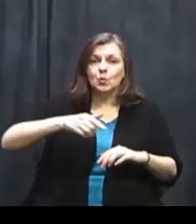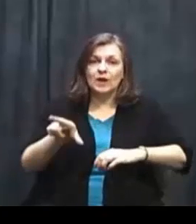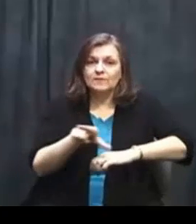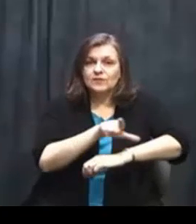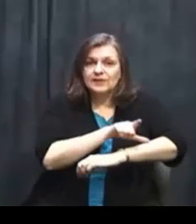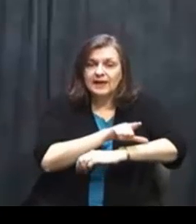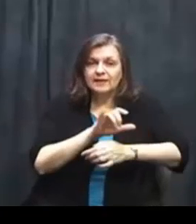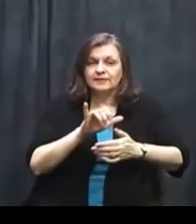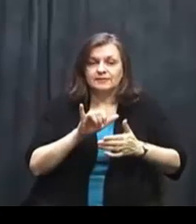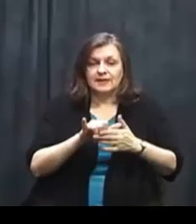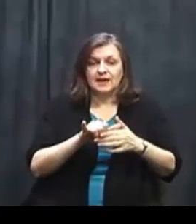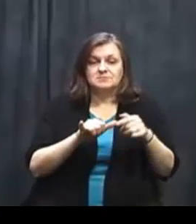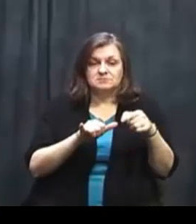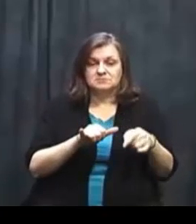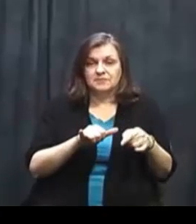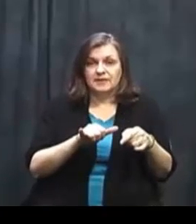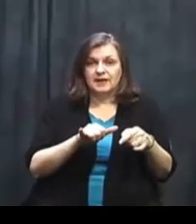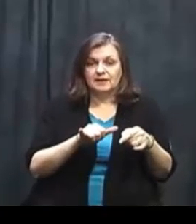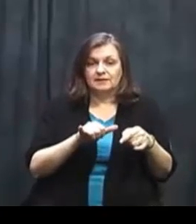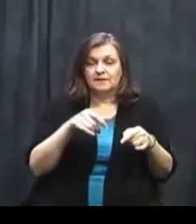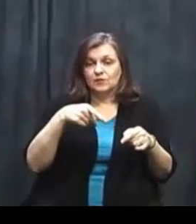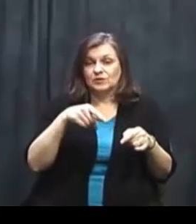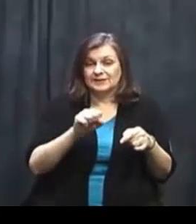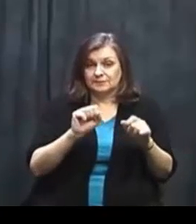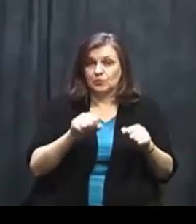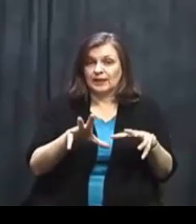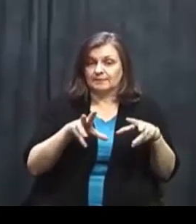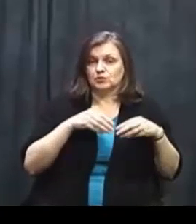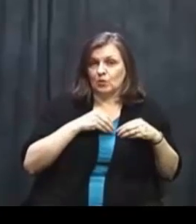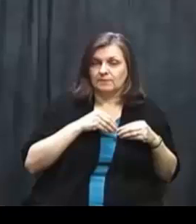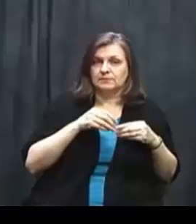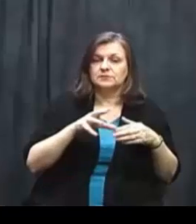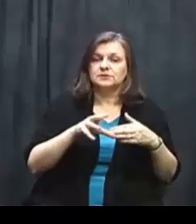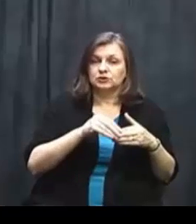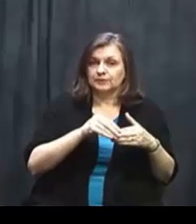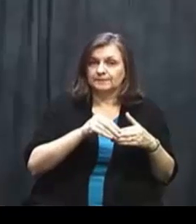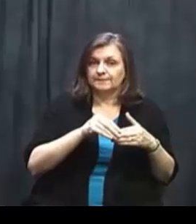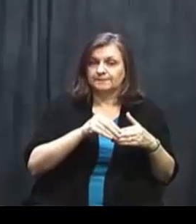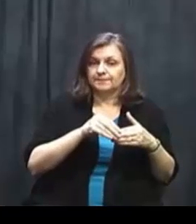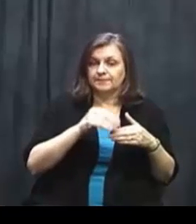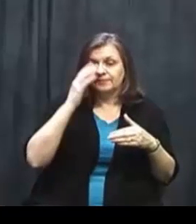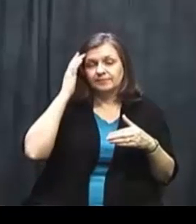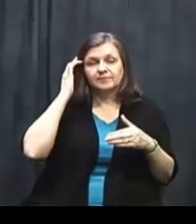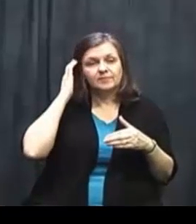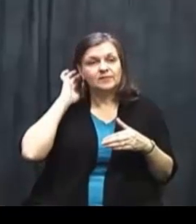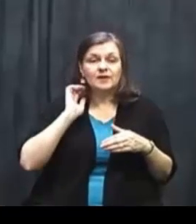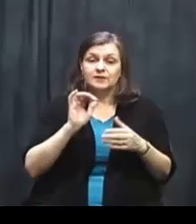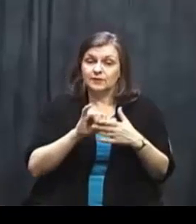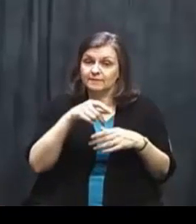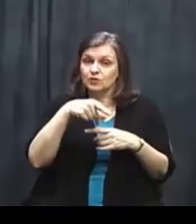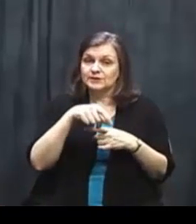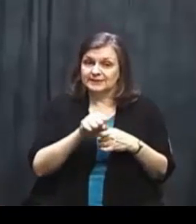where the highest wavelength absorption in our photosystem so it's absorbing